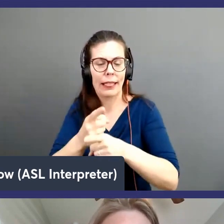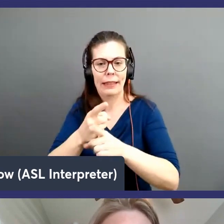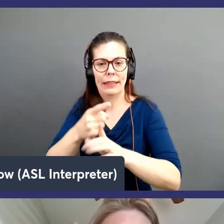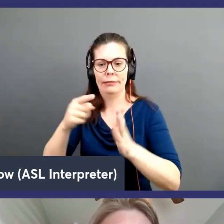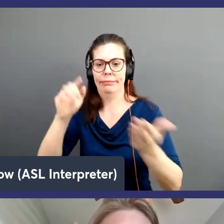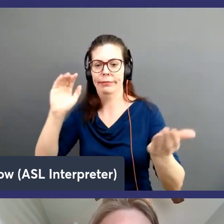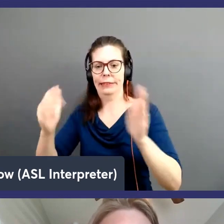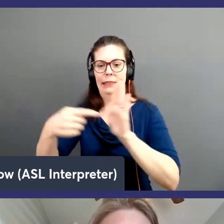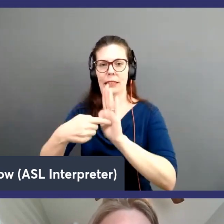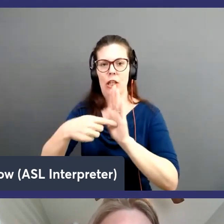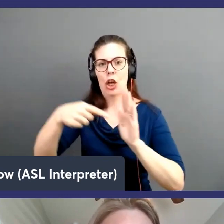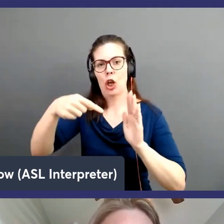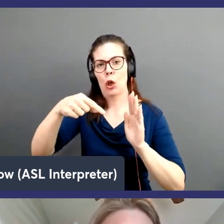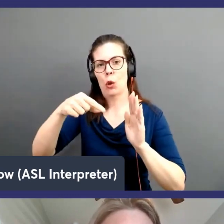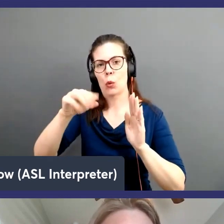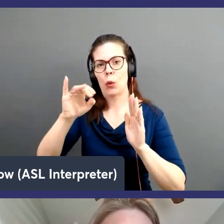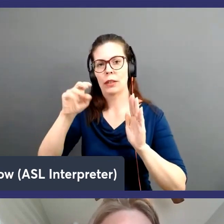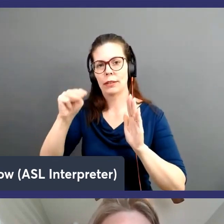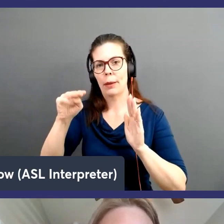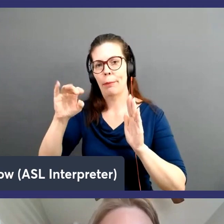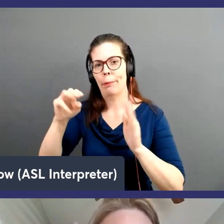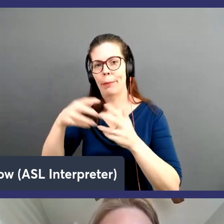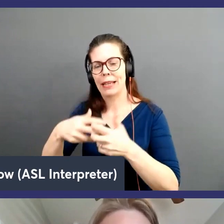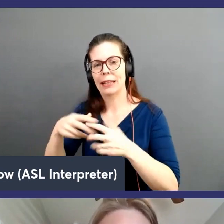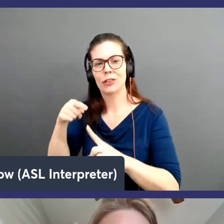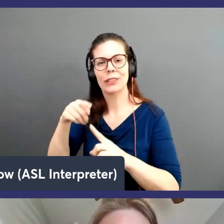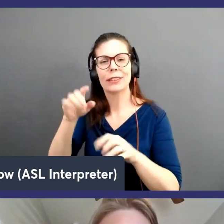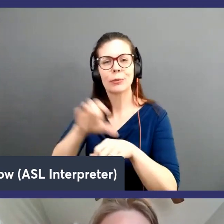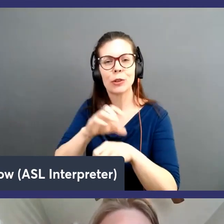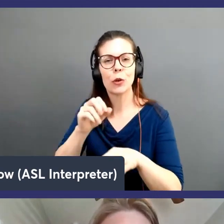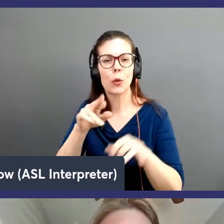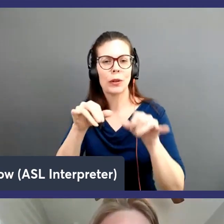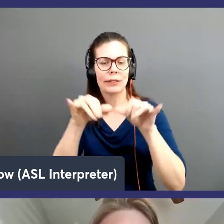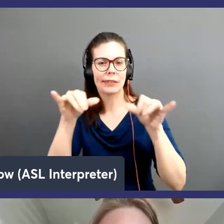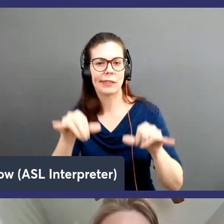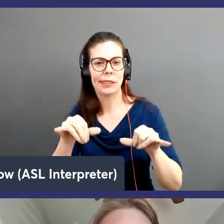you're probably going to need a computer or a system that is quantum mechanical itself."